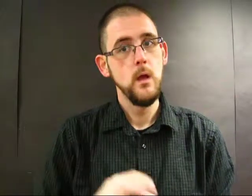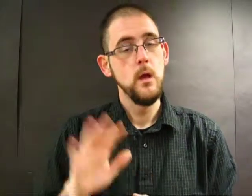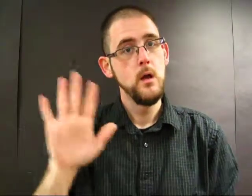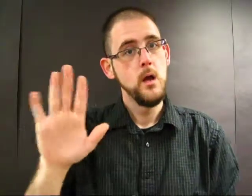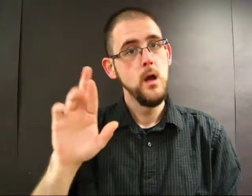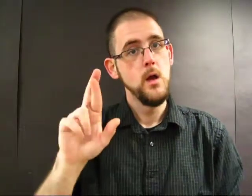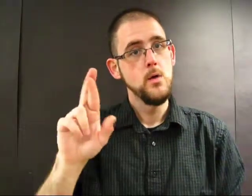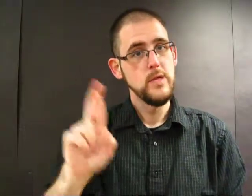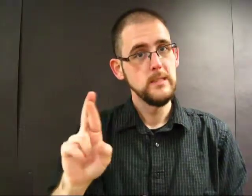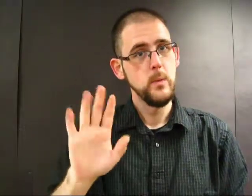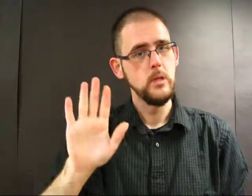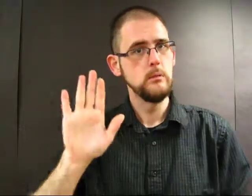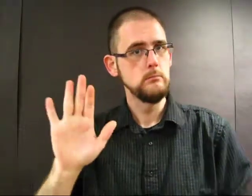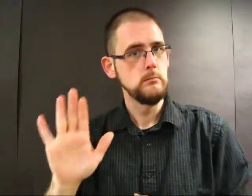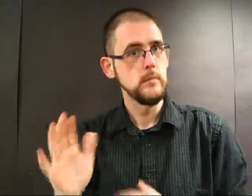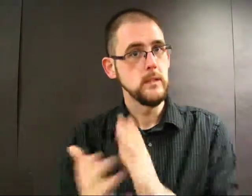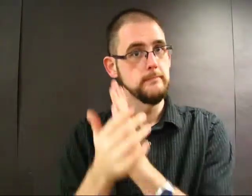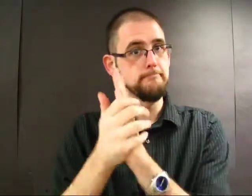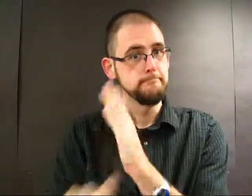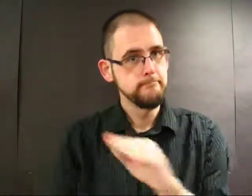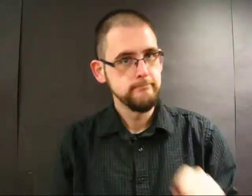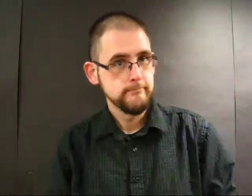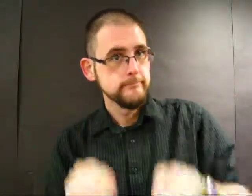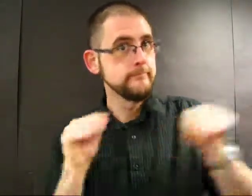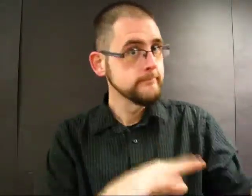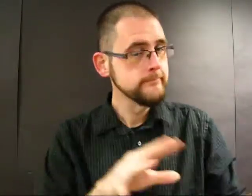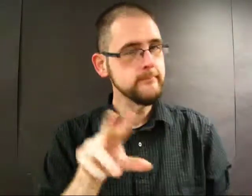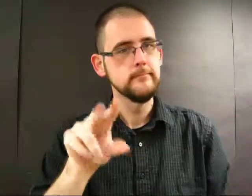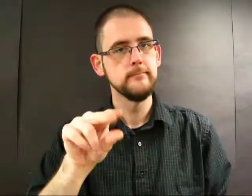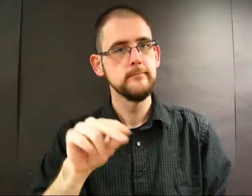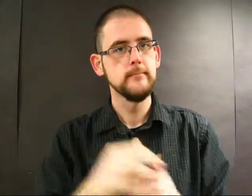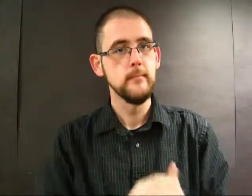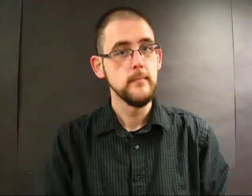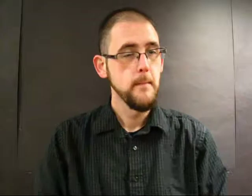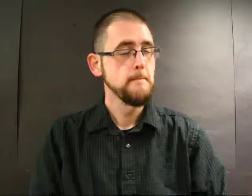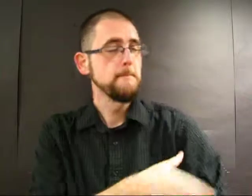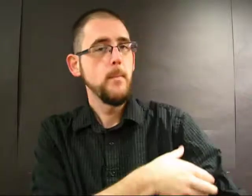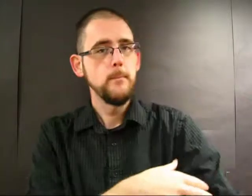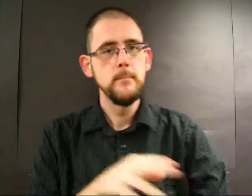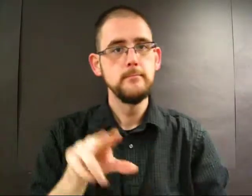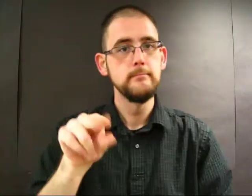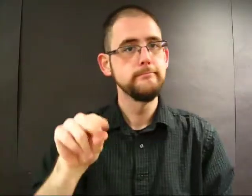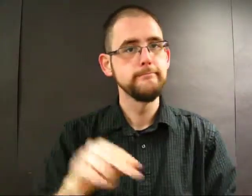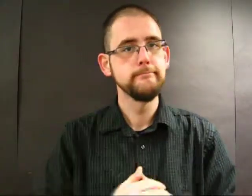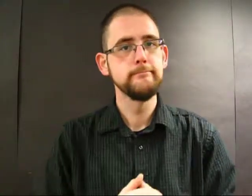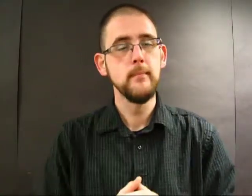Is he magically talented or powerful? Nope.